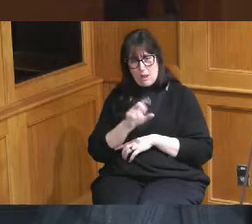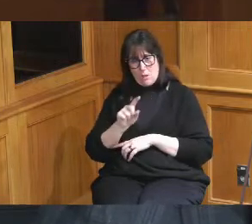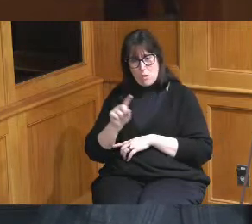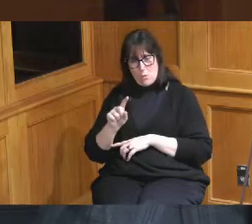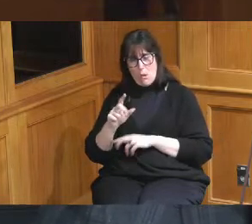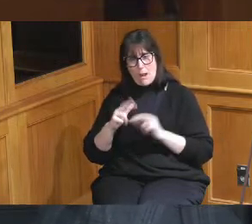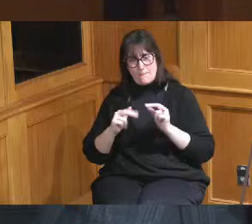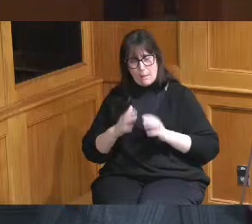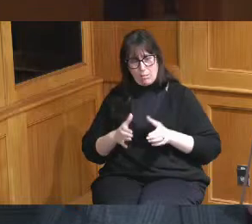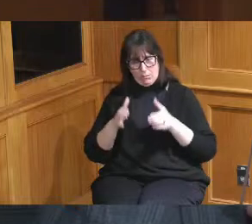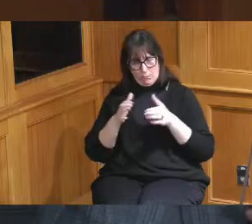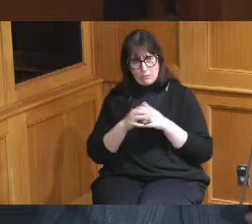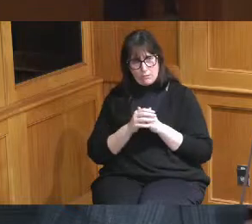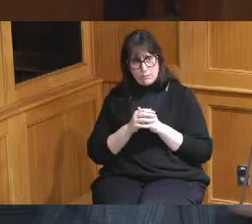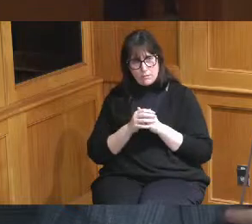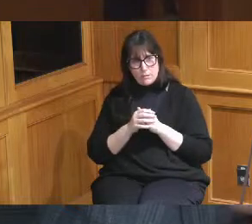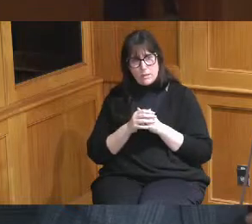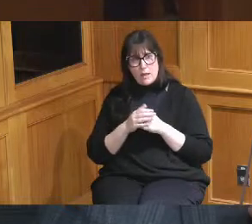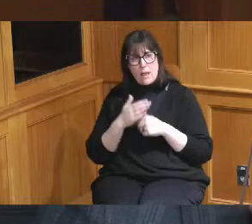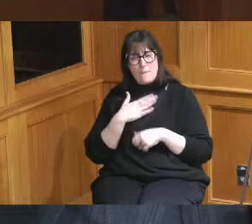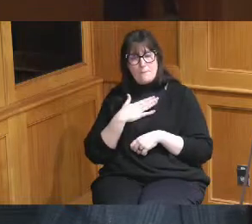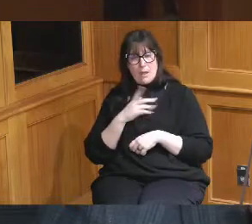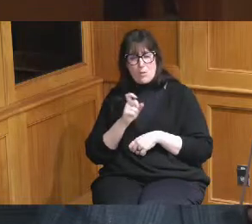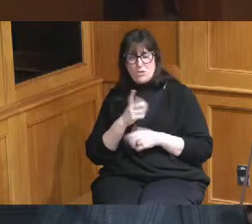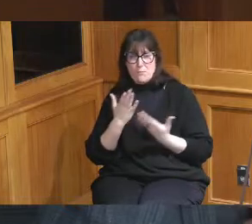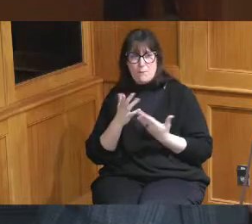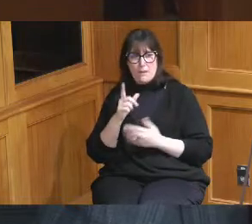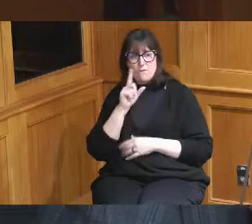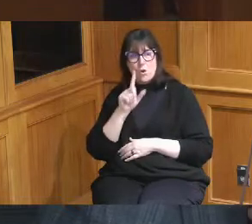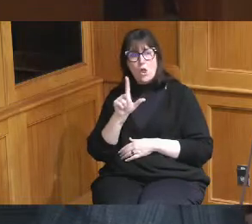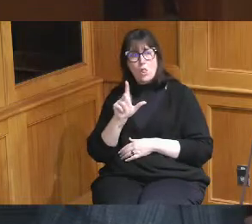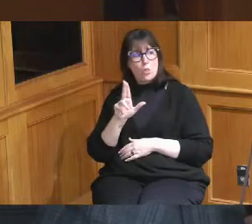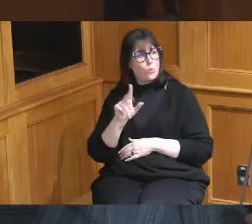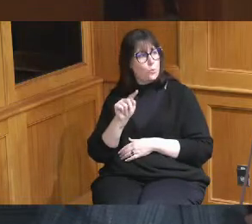this might be a question of Mr Aluotto I'm not sure and there was a question of obviously we